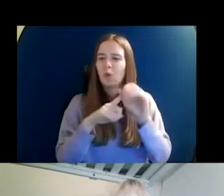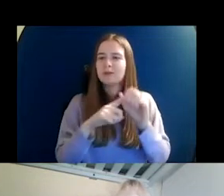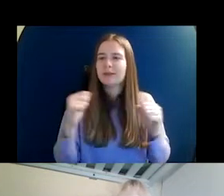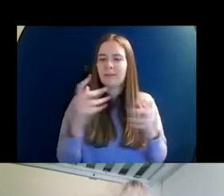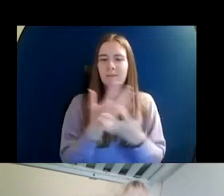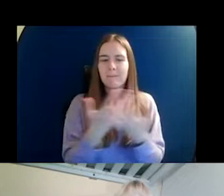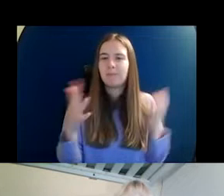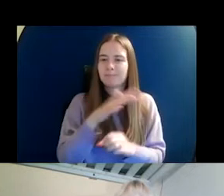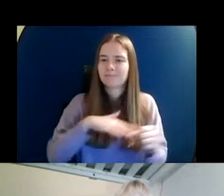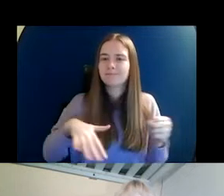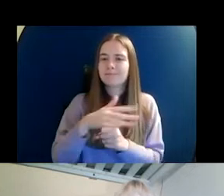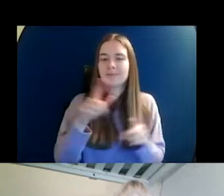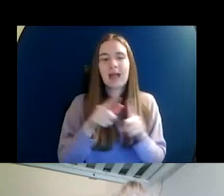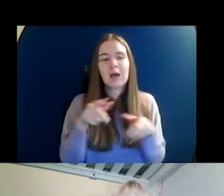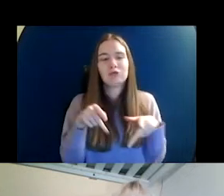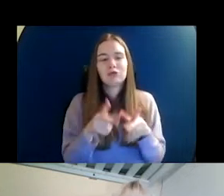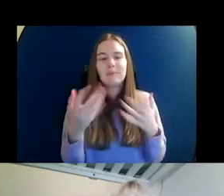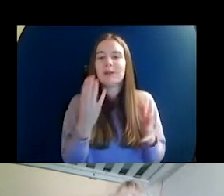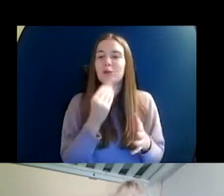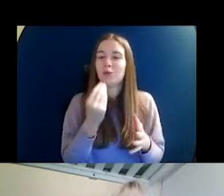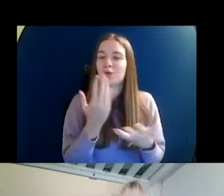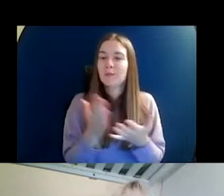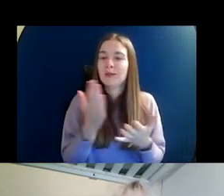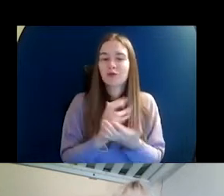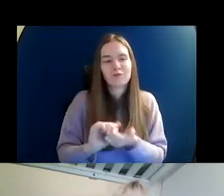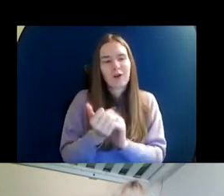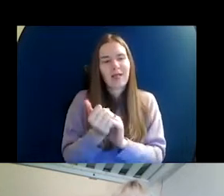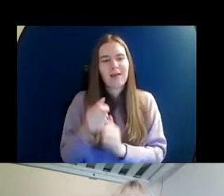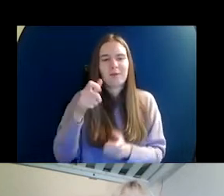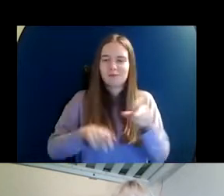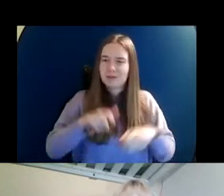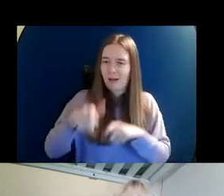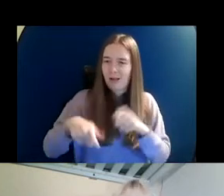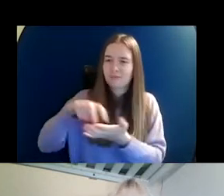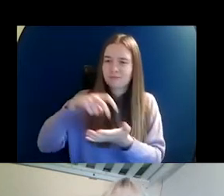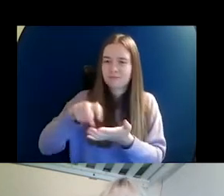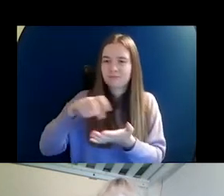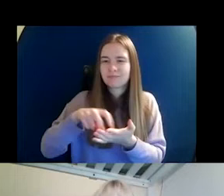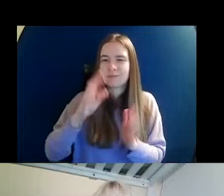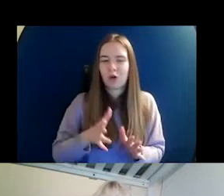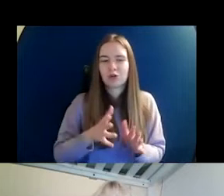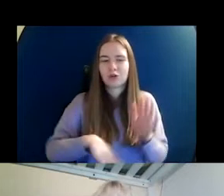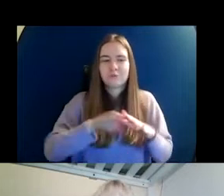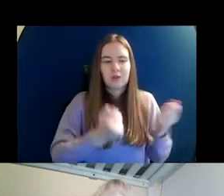are designed and used to make them friendlier to pedestrians and cyclists, rather than having everything taken up by cars and parking.